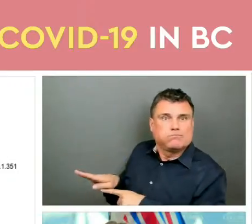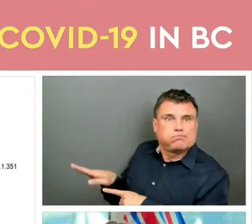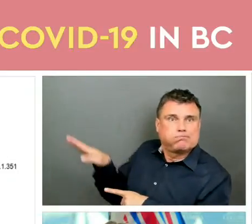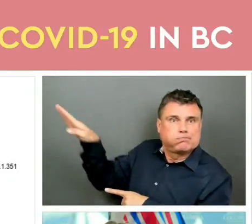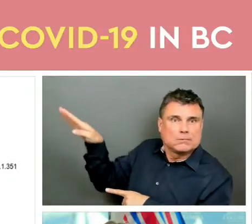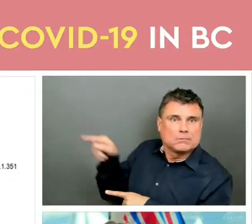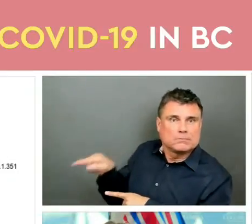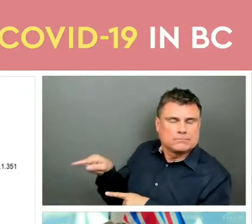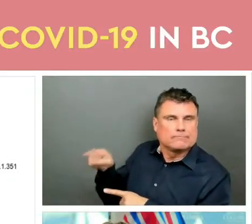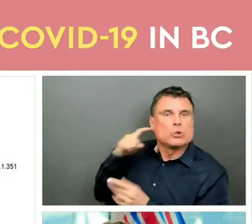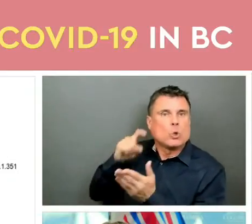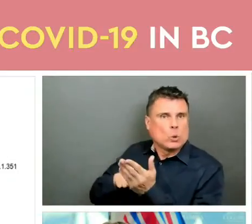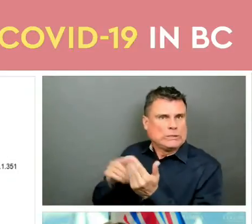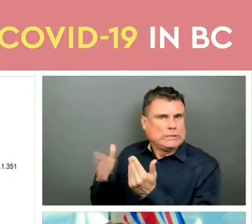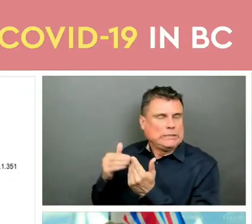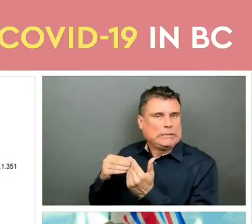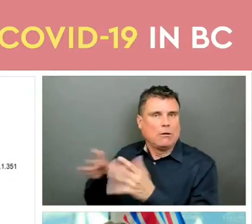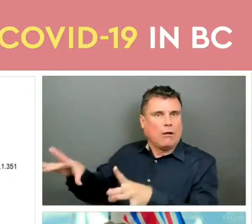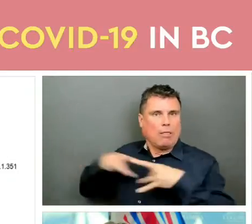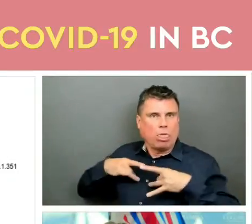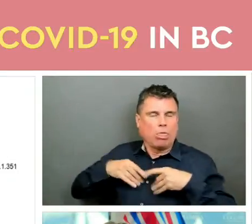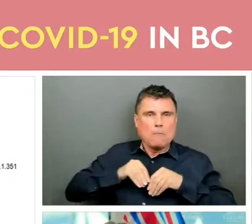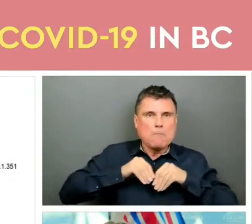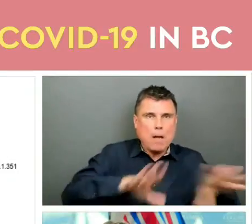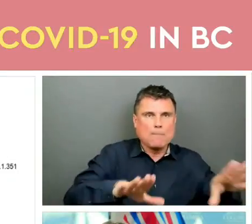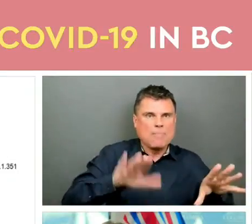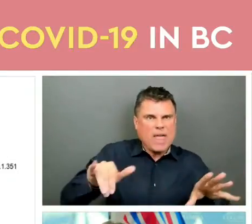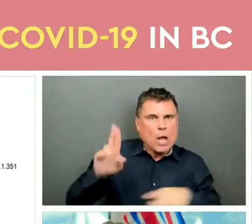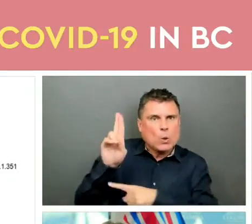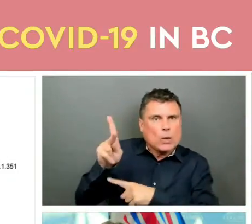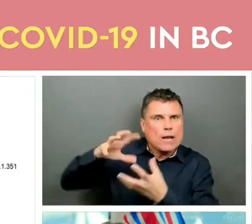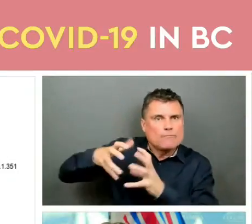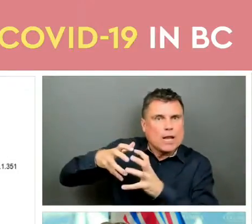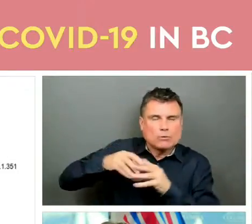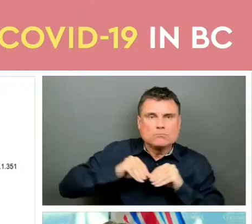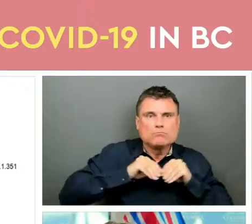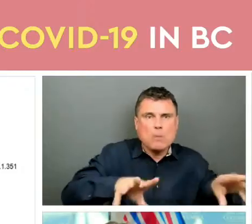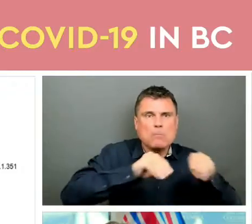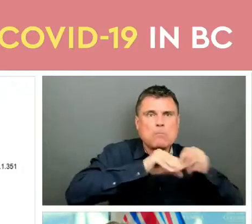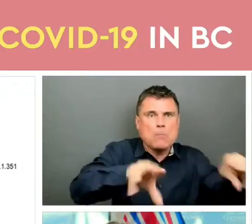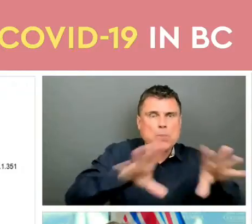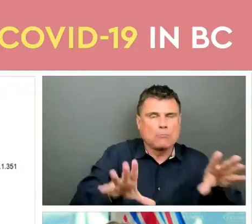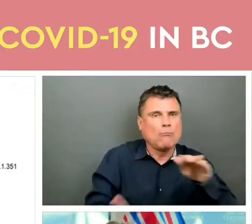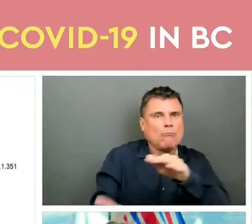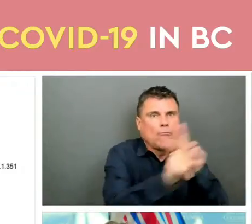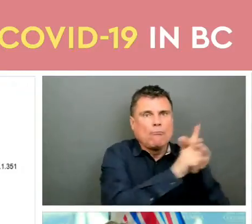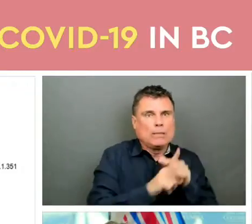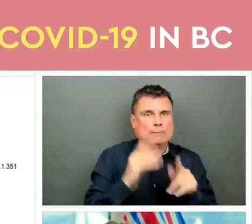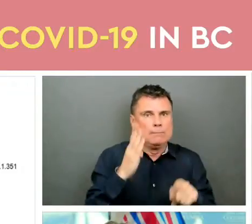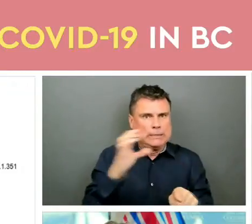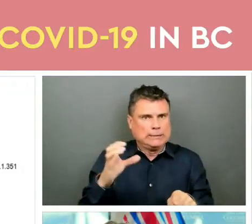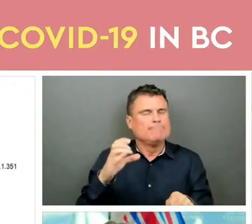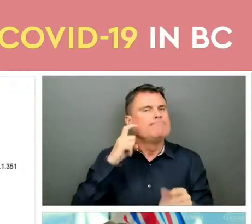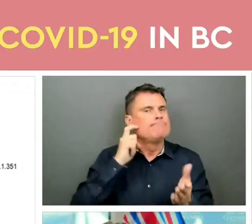that had increased trans missability, it had already been introduced in British Columbia and we were able to detect it from very